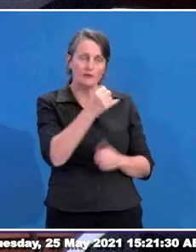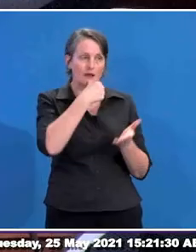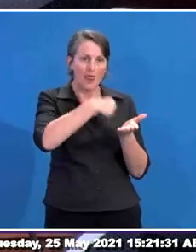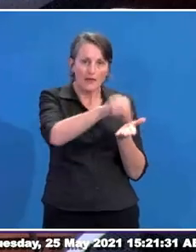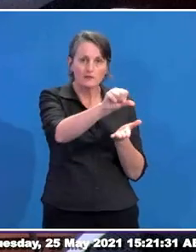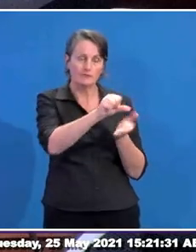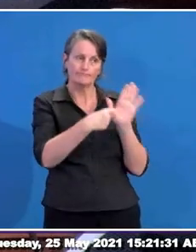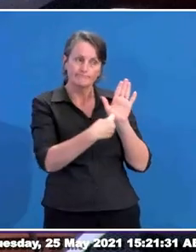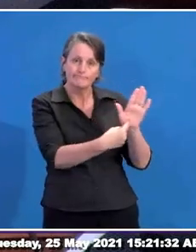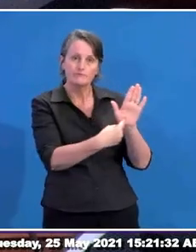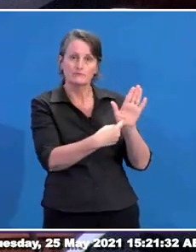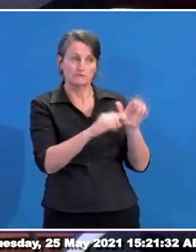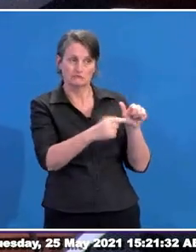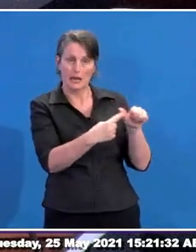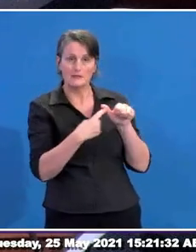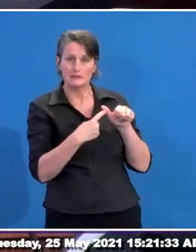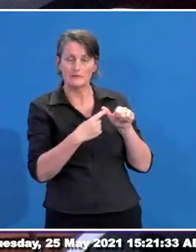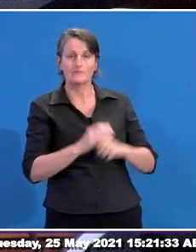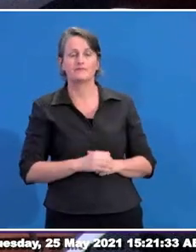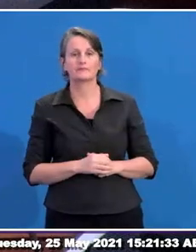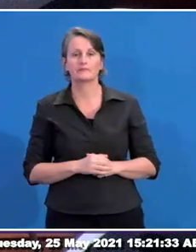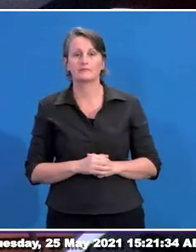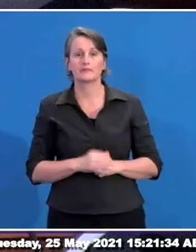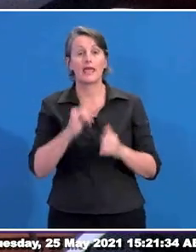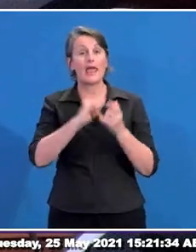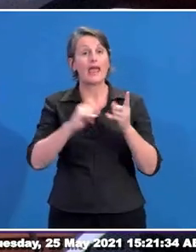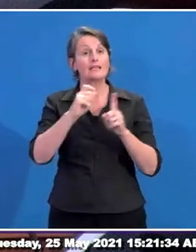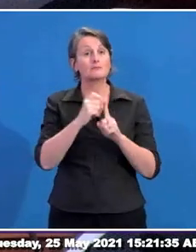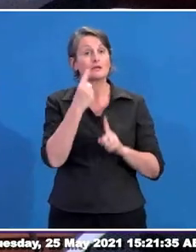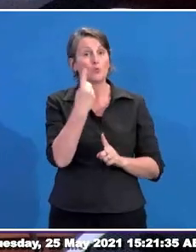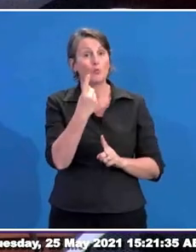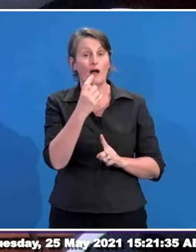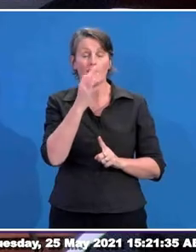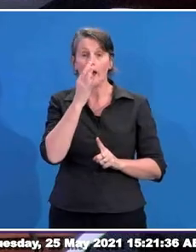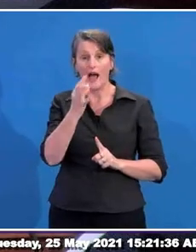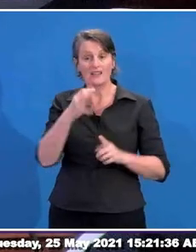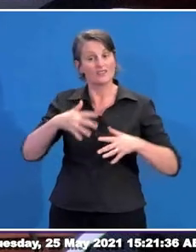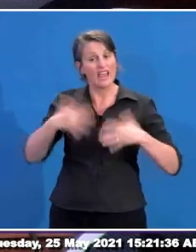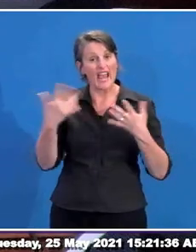SP1 also requested any questions in relation to this investigation be put